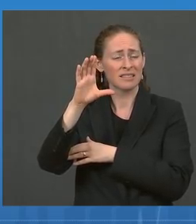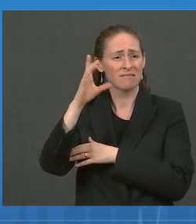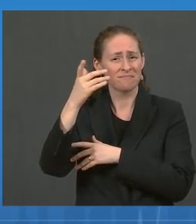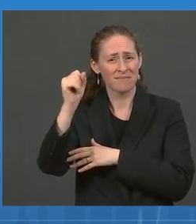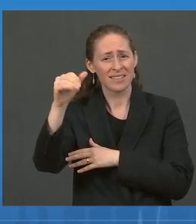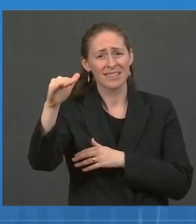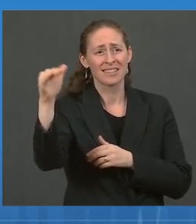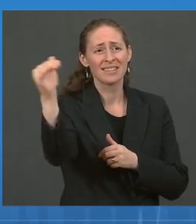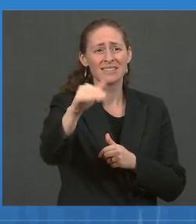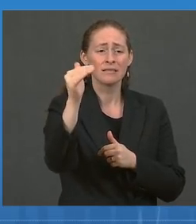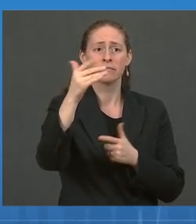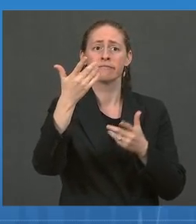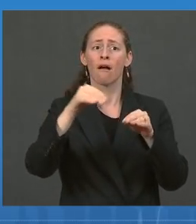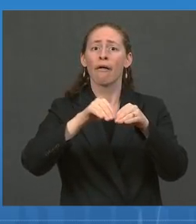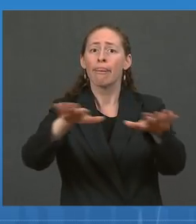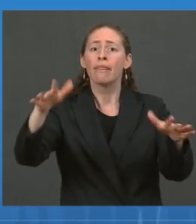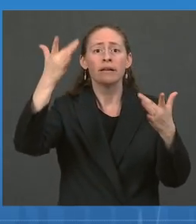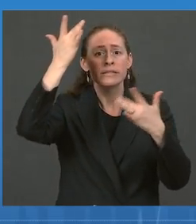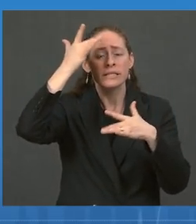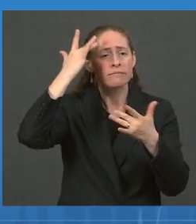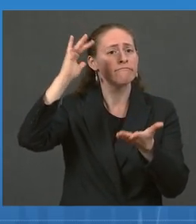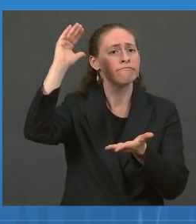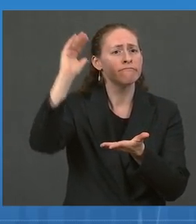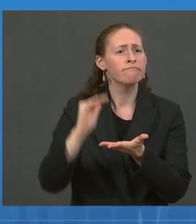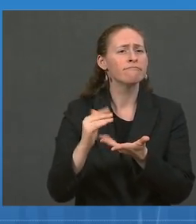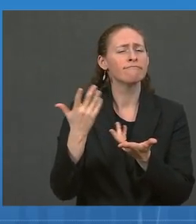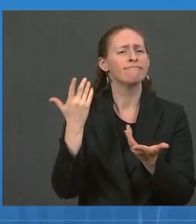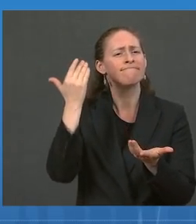I understand there's a study you guys published on Friday